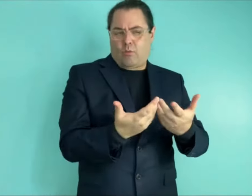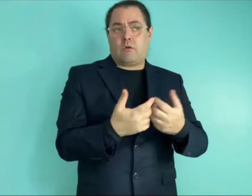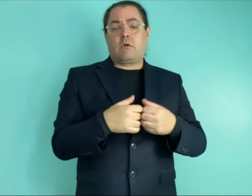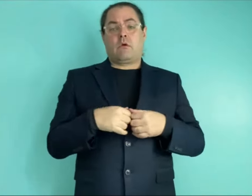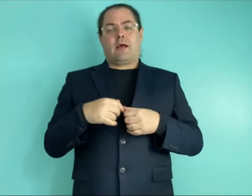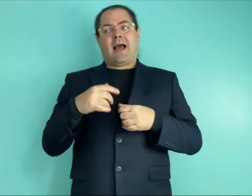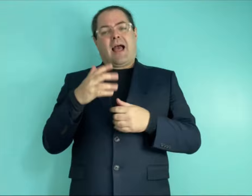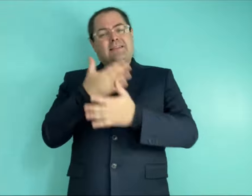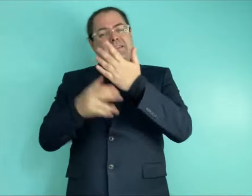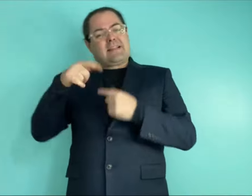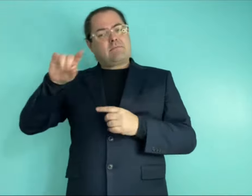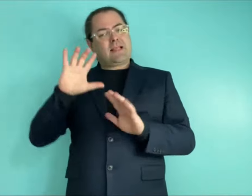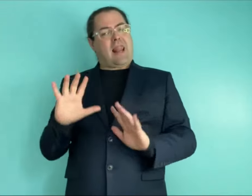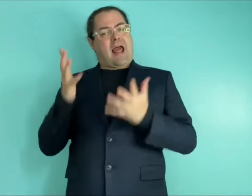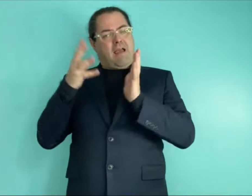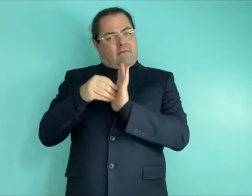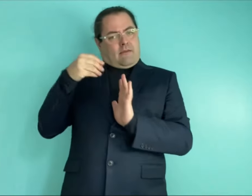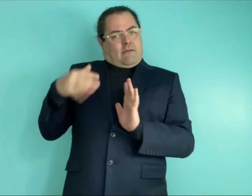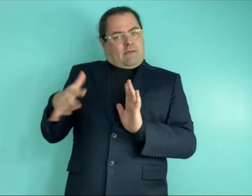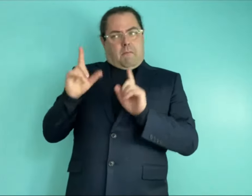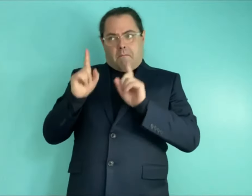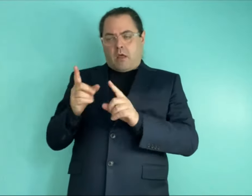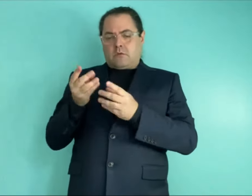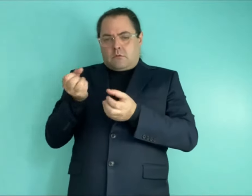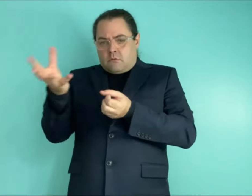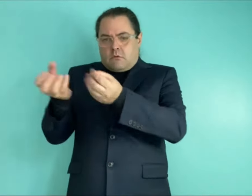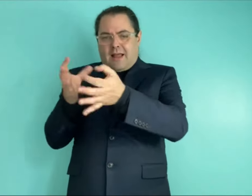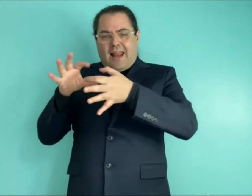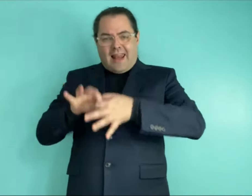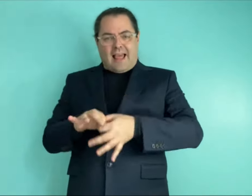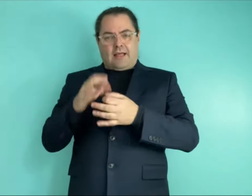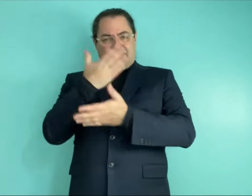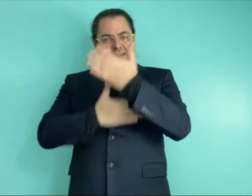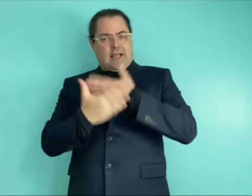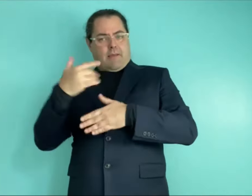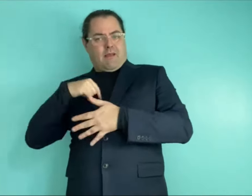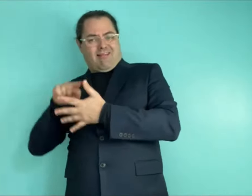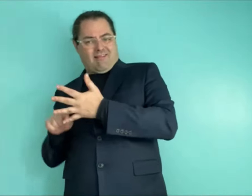relationship is really attached to the stability, and this reduces their economic resilience,